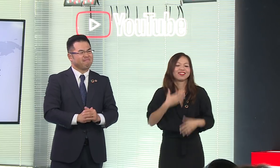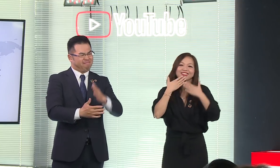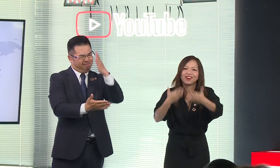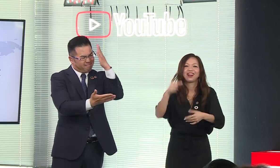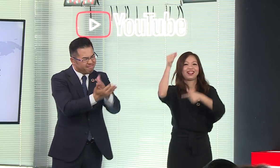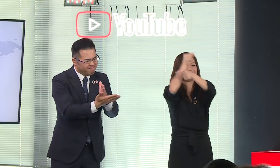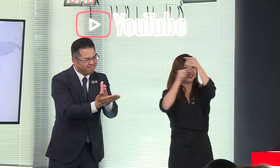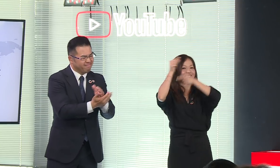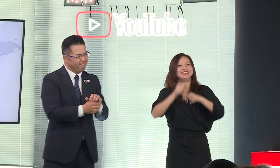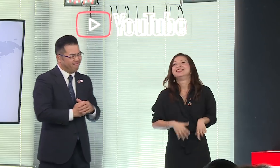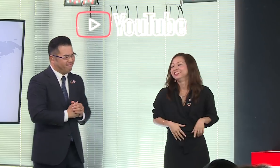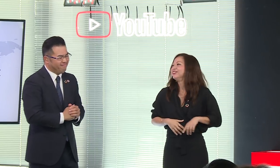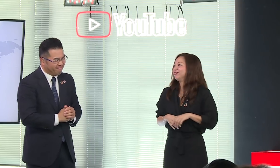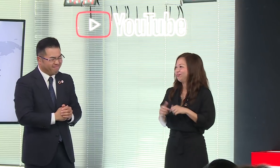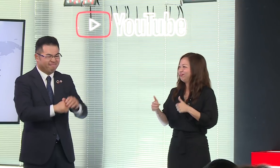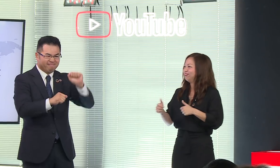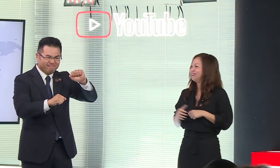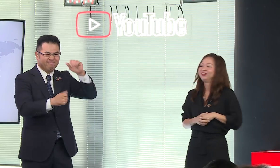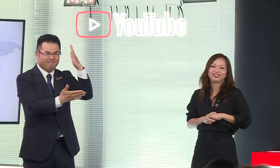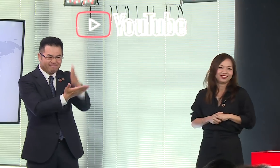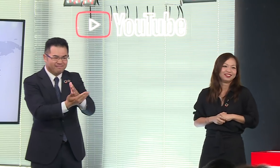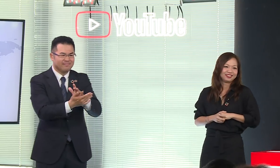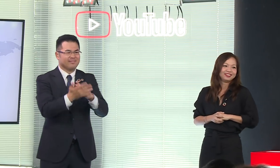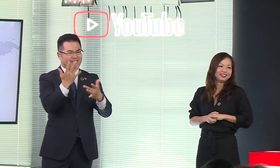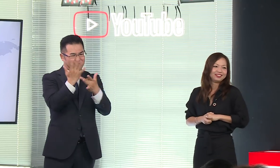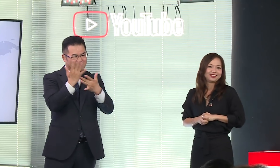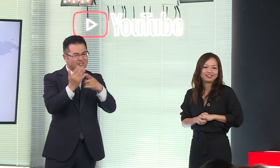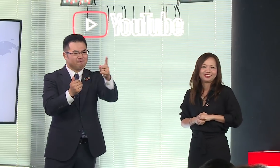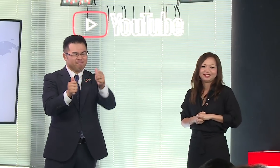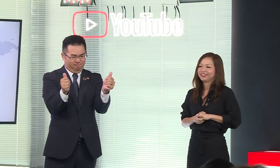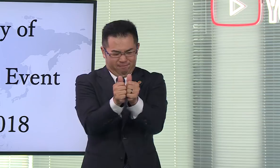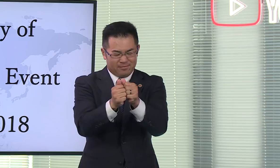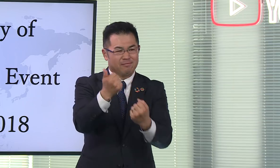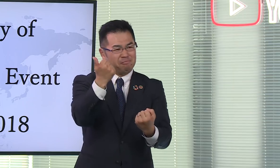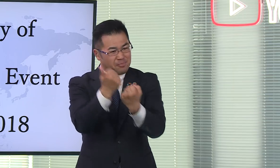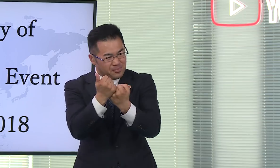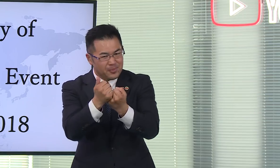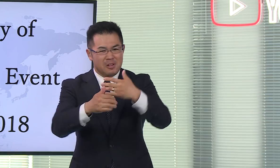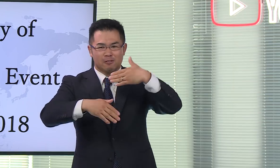Sign languages are vital, but also technology because then you can have access to different sign languages